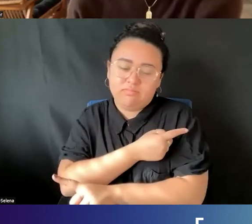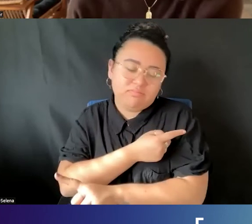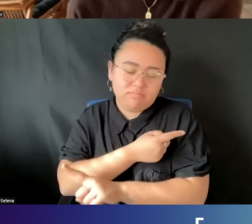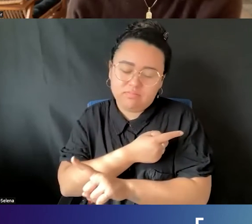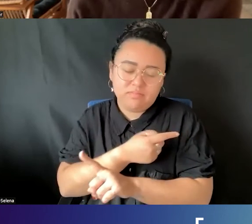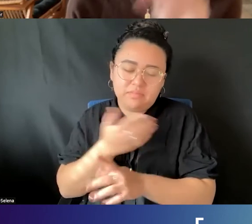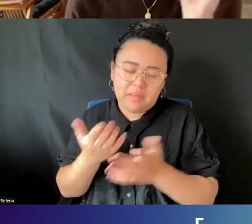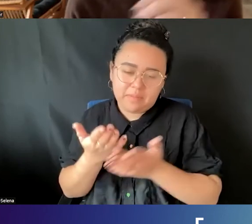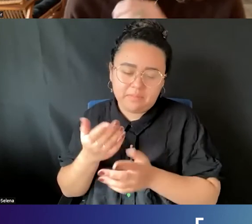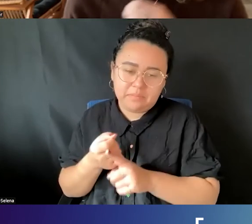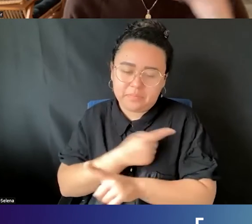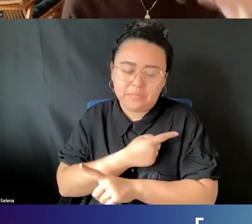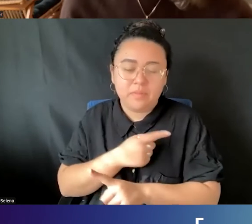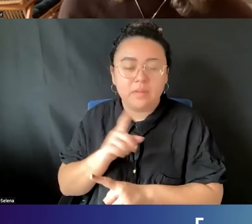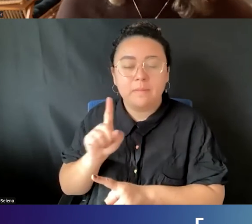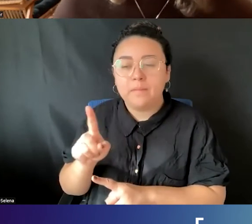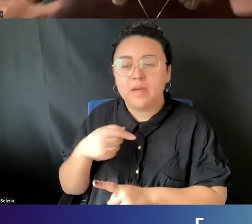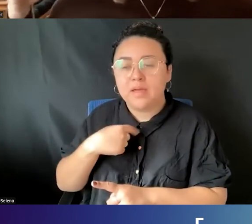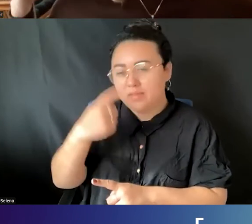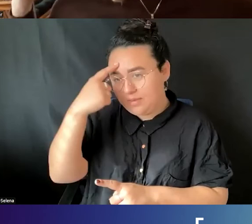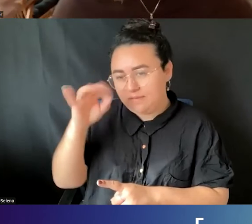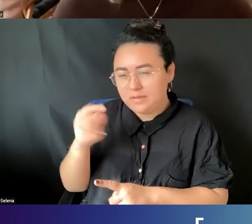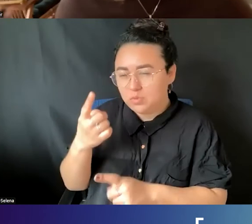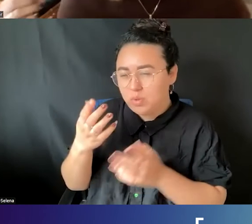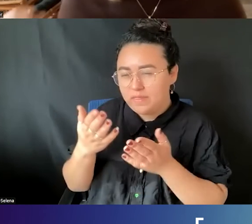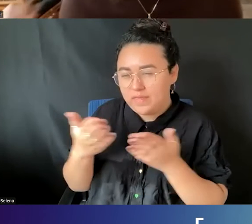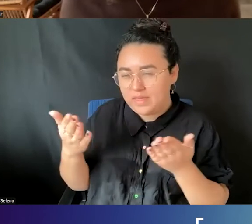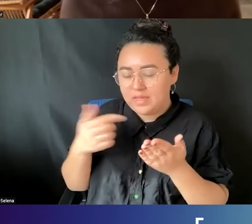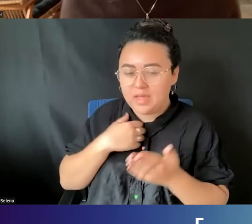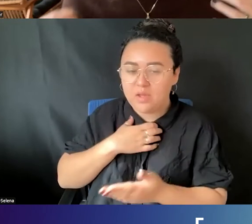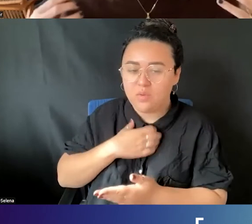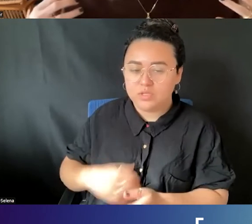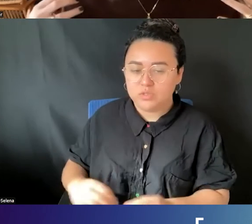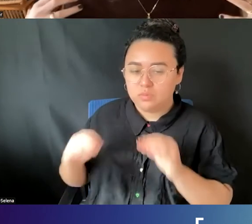But I did want to say, I think that, like, if there's one thing that I just I wish that there was more of and I